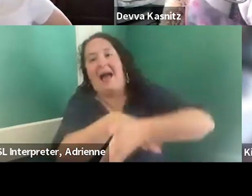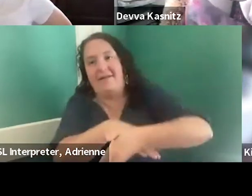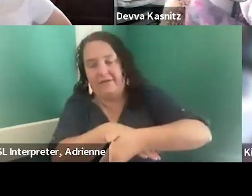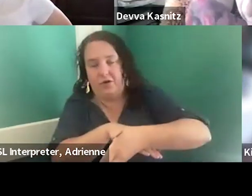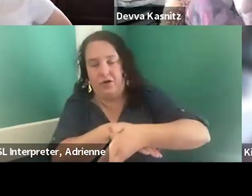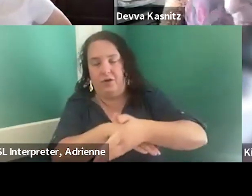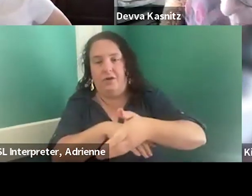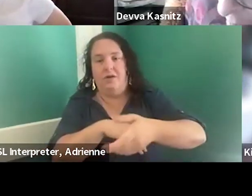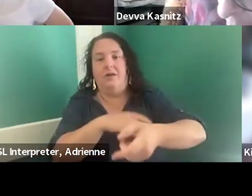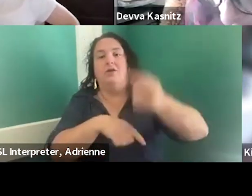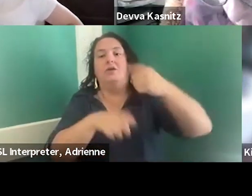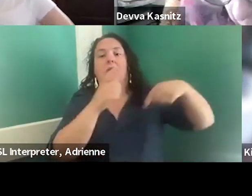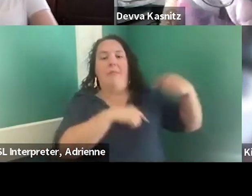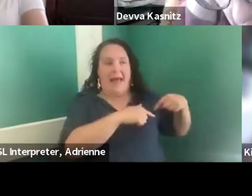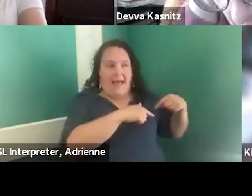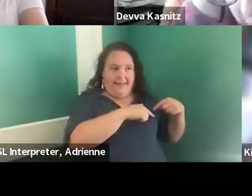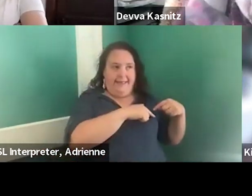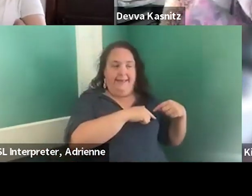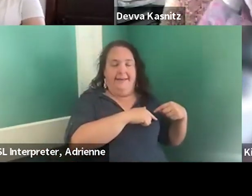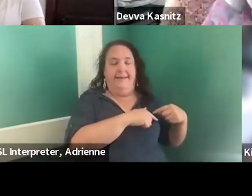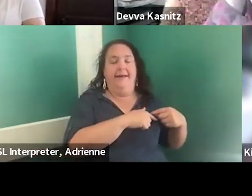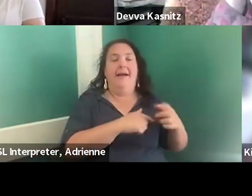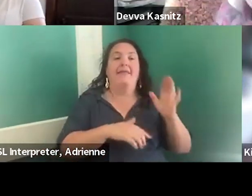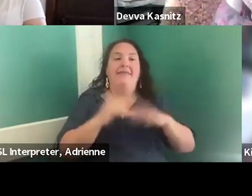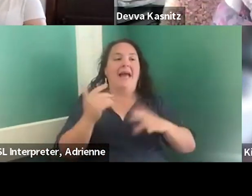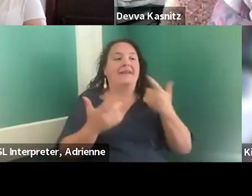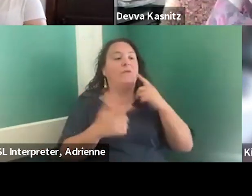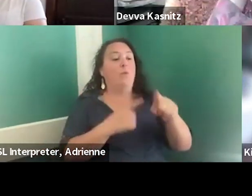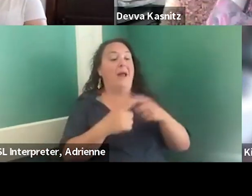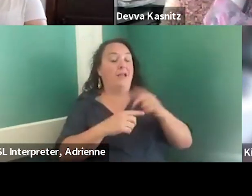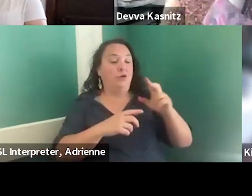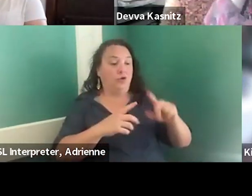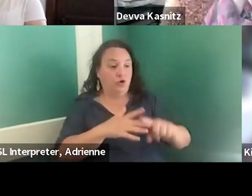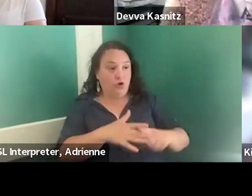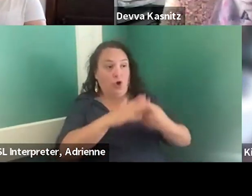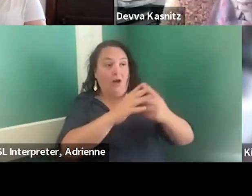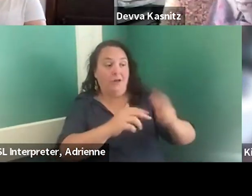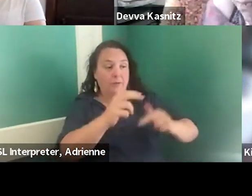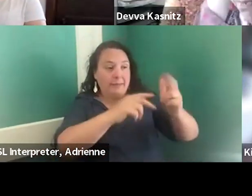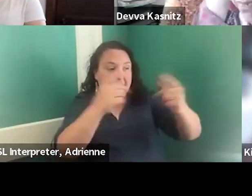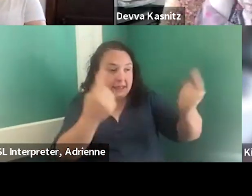it often costs a lot more money than making things compliant,